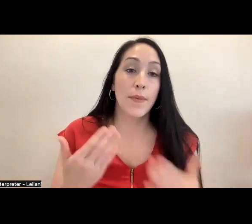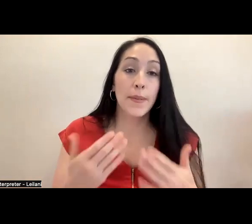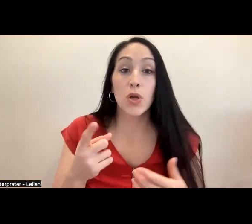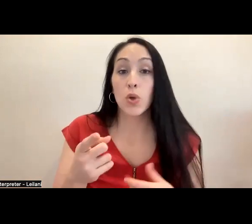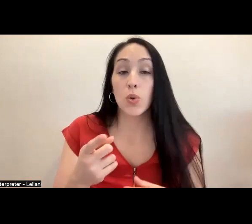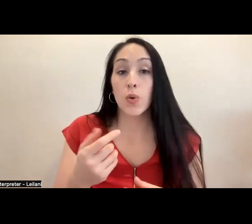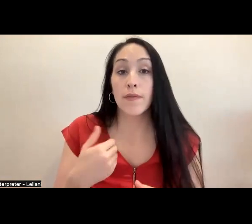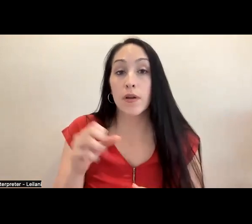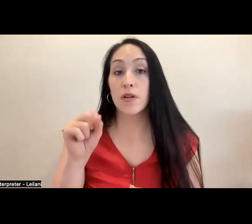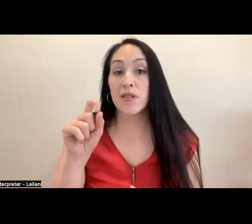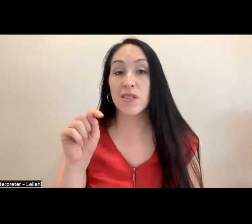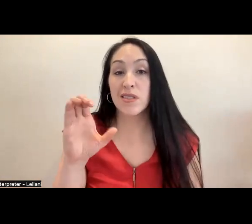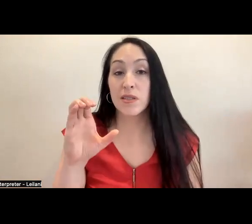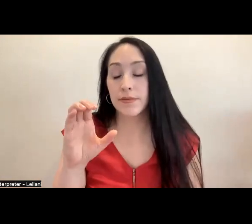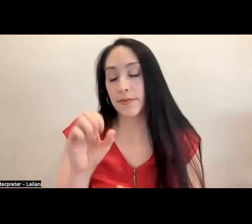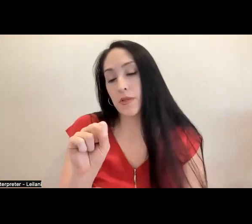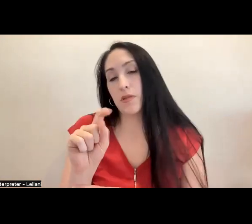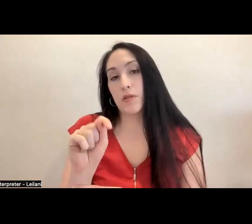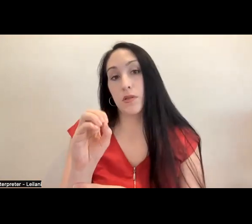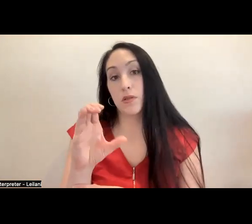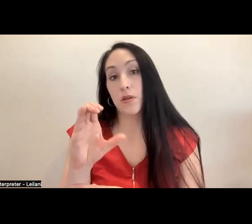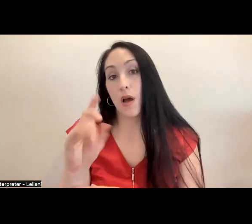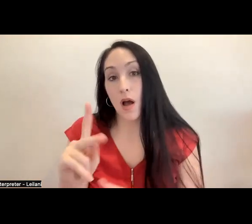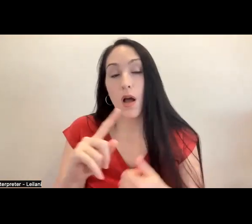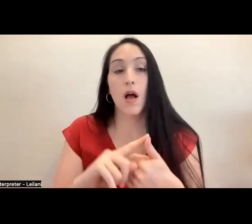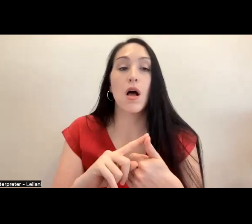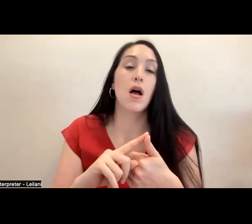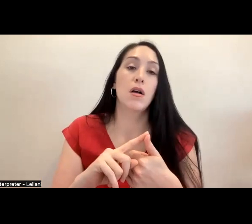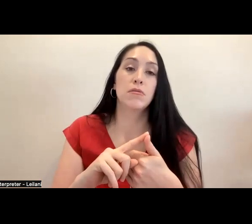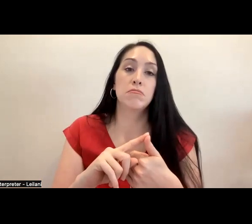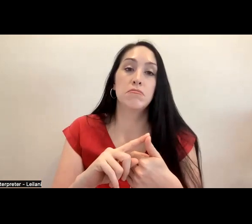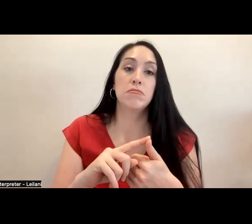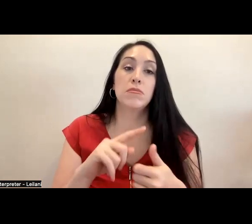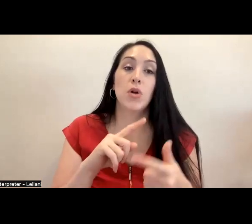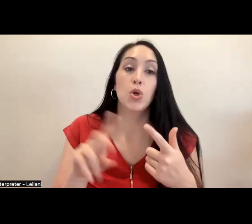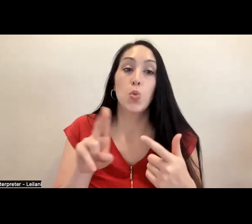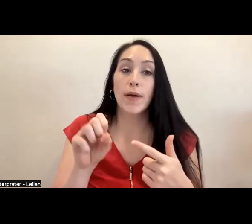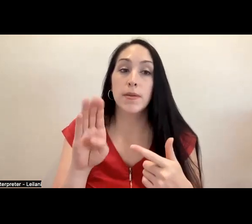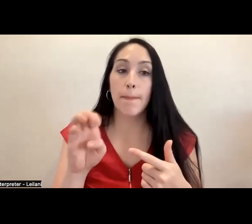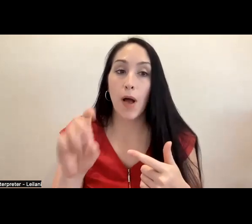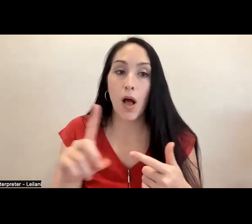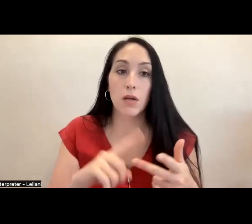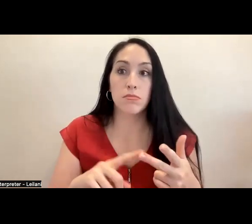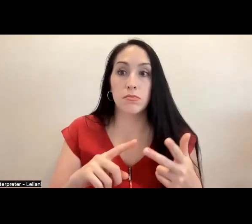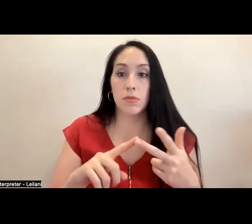12:00:36 And now international stuff would be our most. There's a lot of great resources